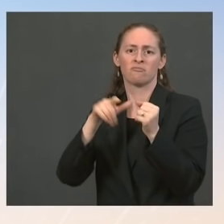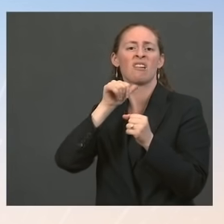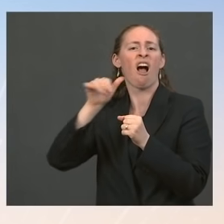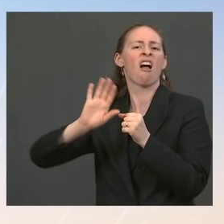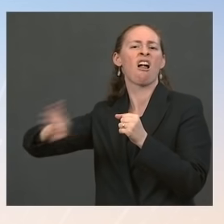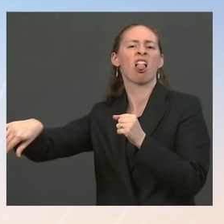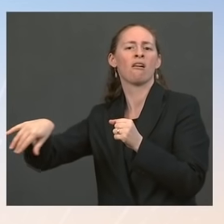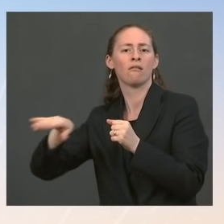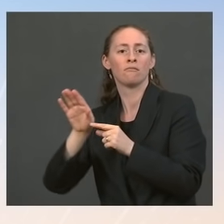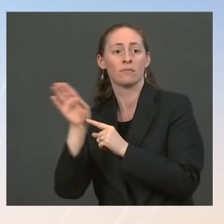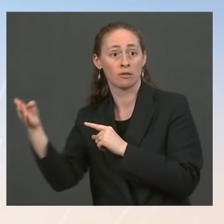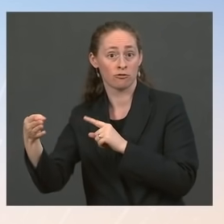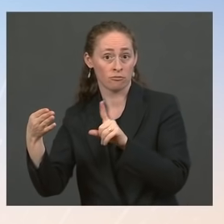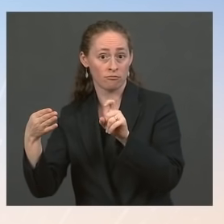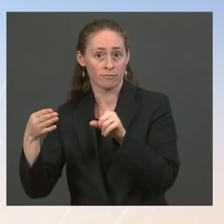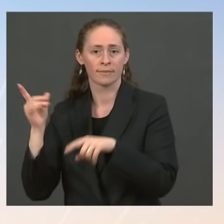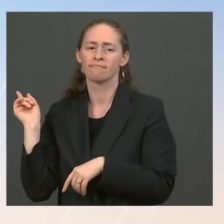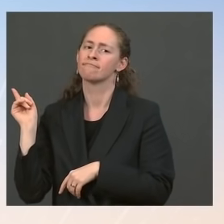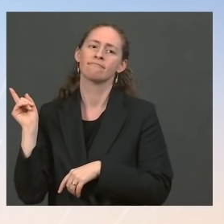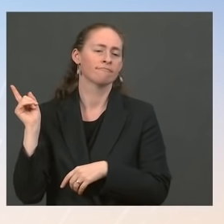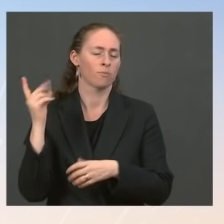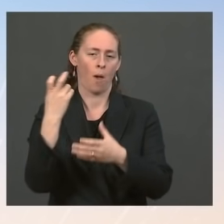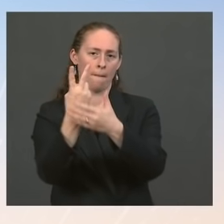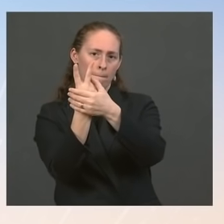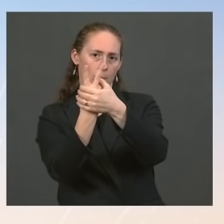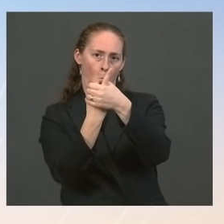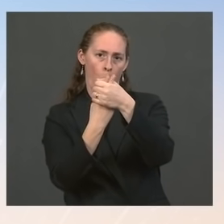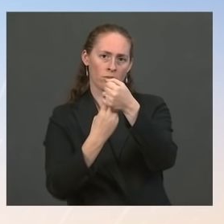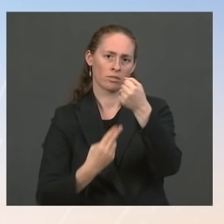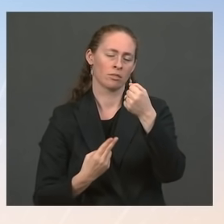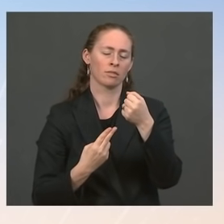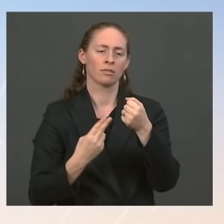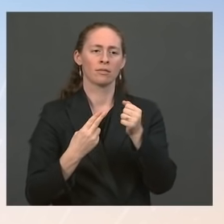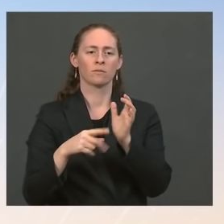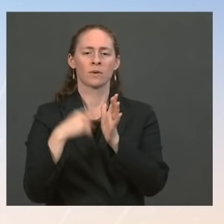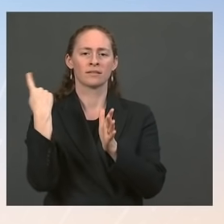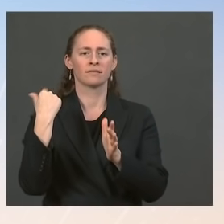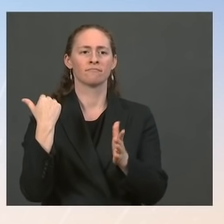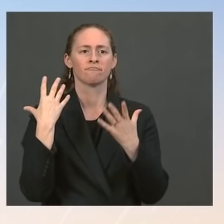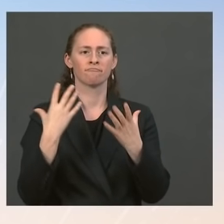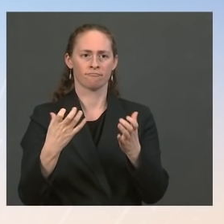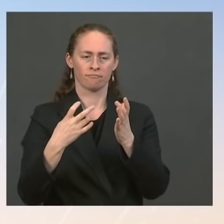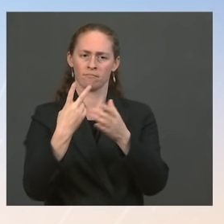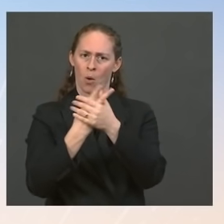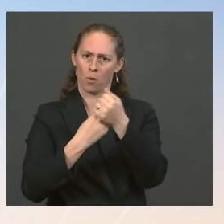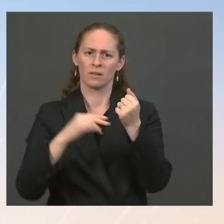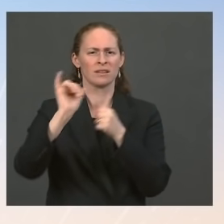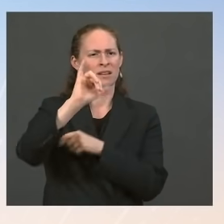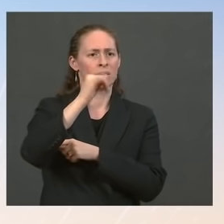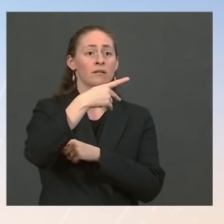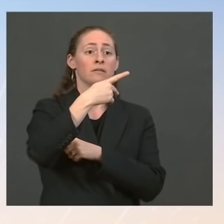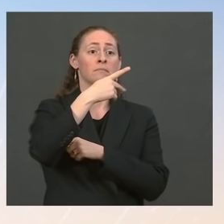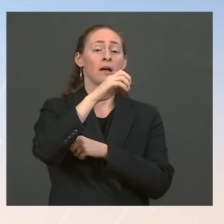of legislation passed and across the finish line, as is Speaker Pelosi, as is Leader Schumer. We are working in lockstep